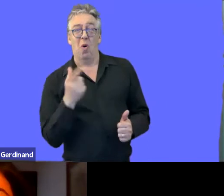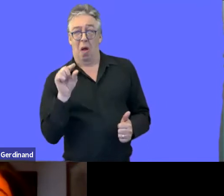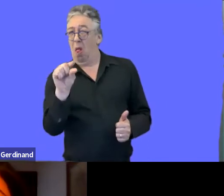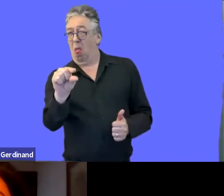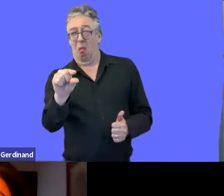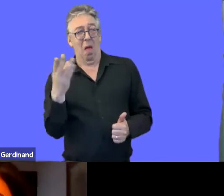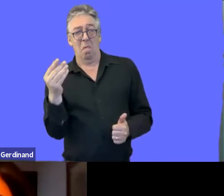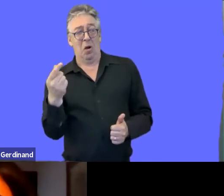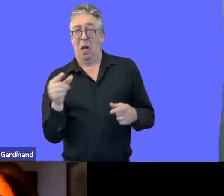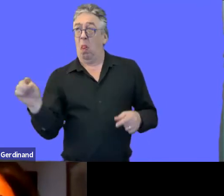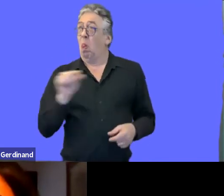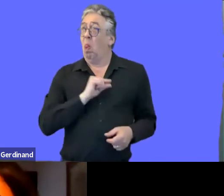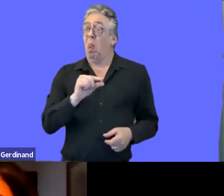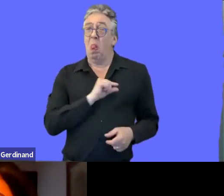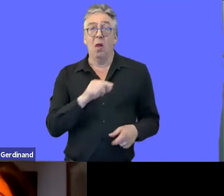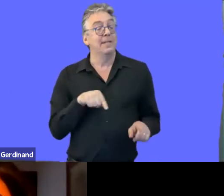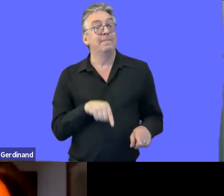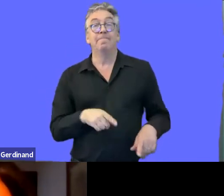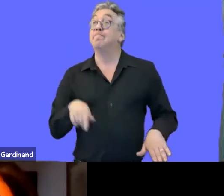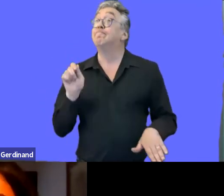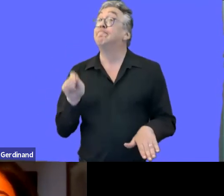And again she brought the case to the CEDAW committee